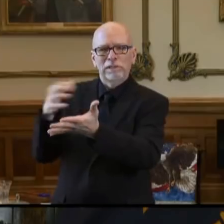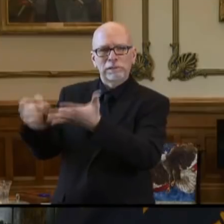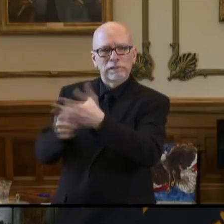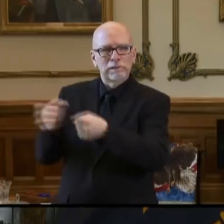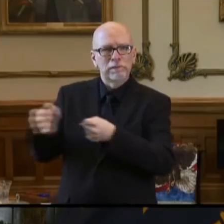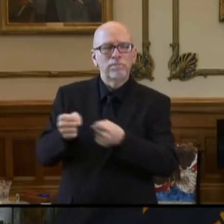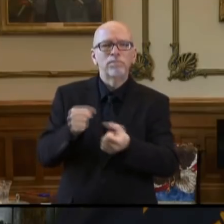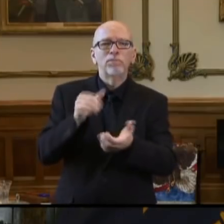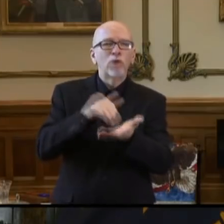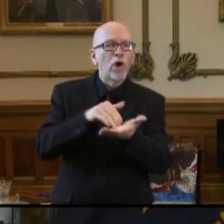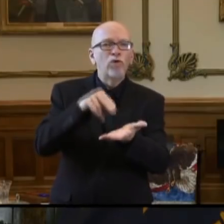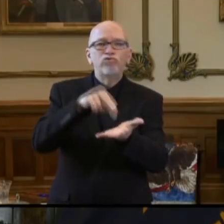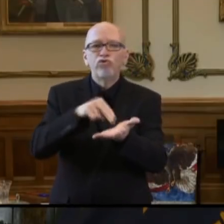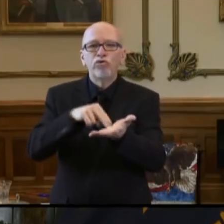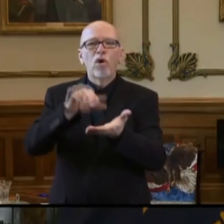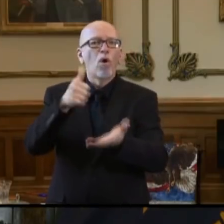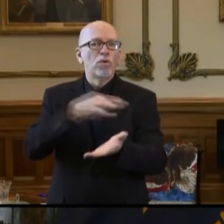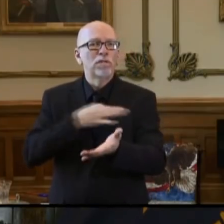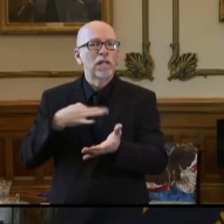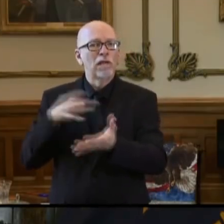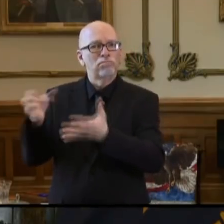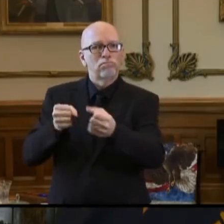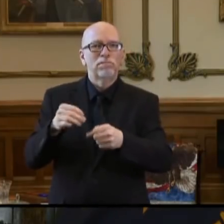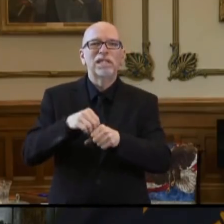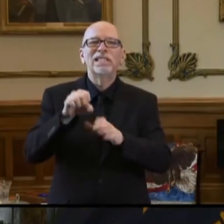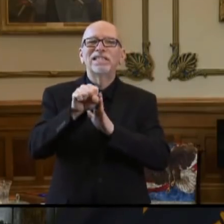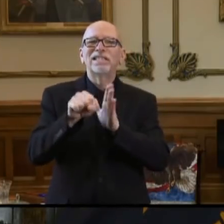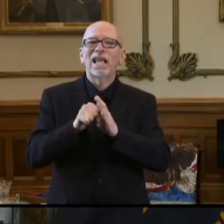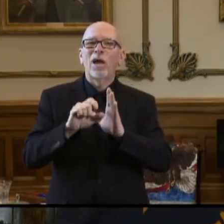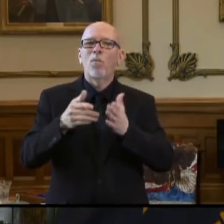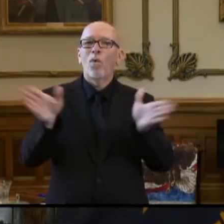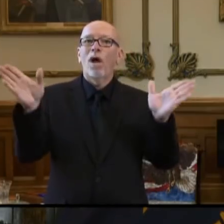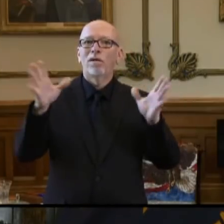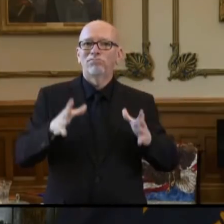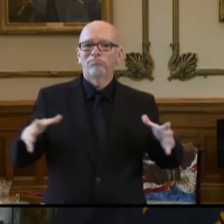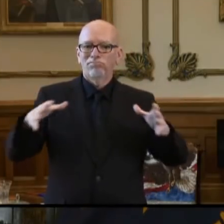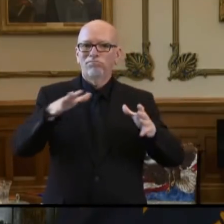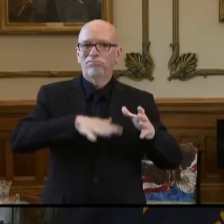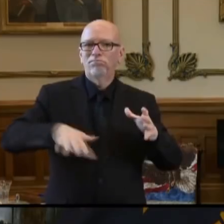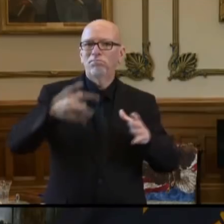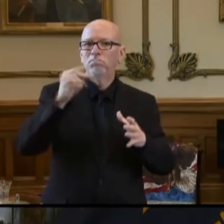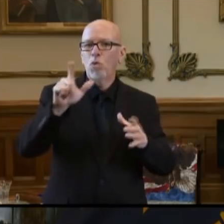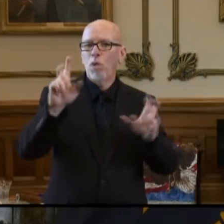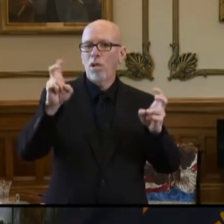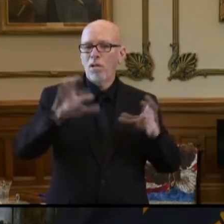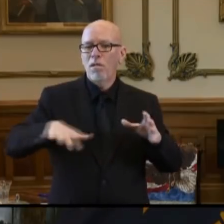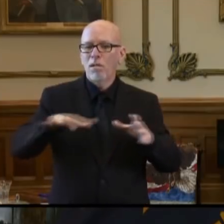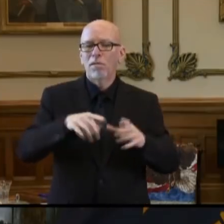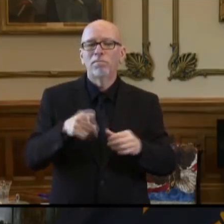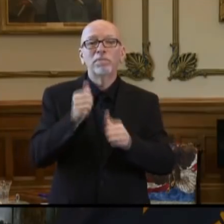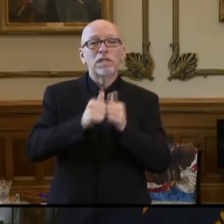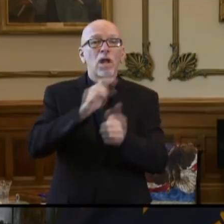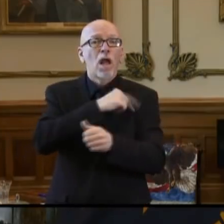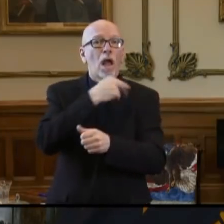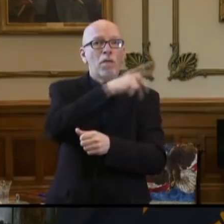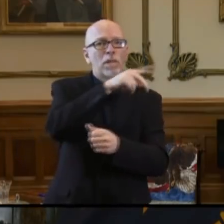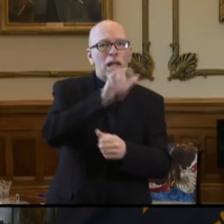OUTPATIENT NON URGENT VISITS WE'VE BEEN ABLE TO PULL INDIVIDUALS WHETHER IT BE PHYSICIANS OR NURSES OR OTHER TEAM MEMBERS INTO A STATEWIDE